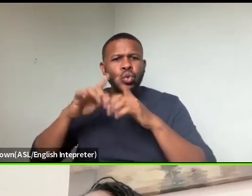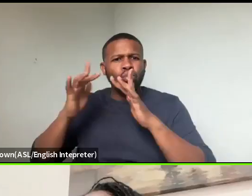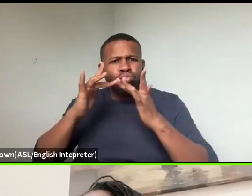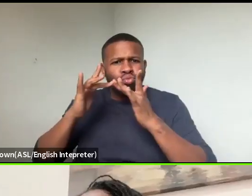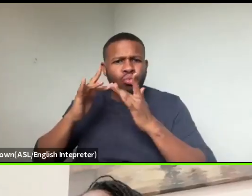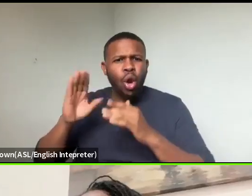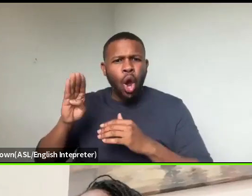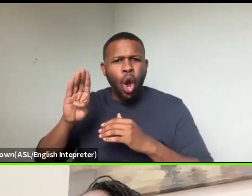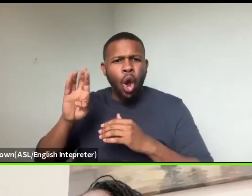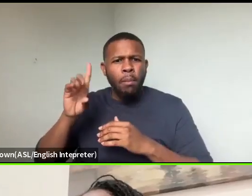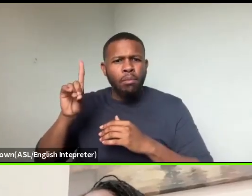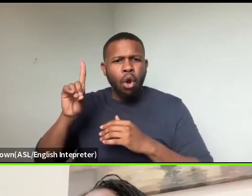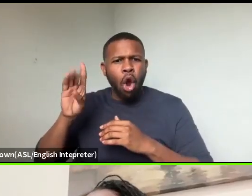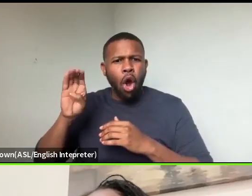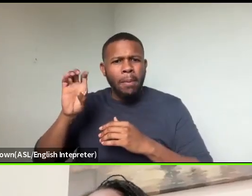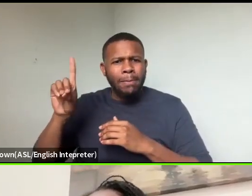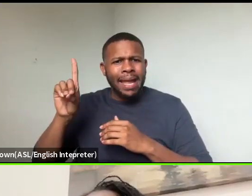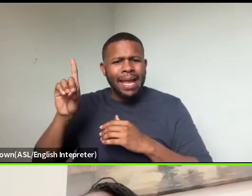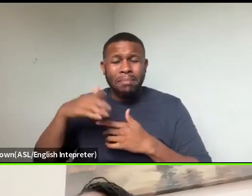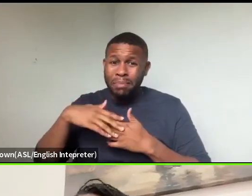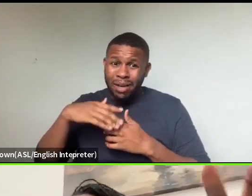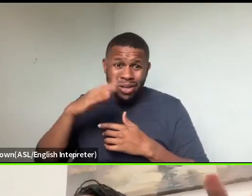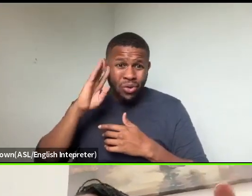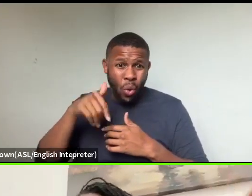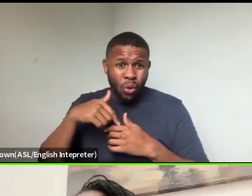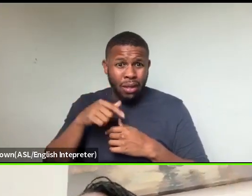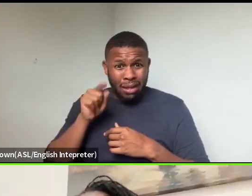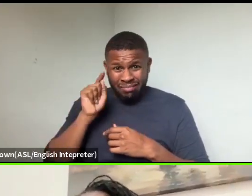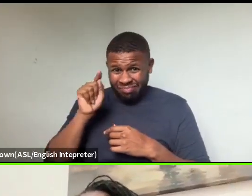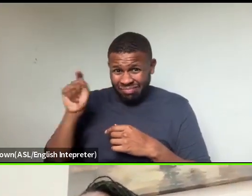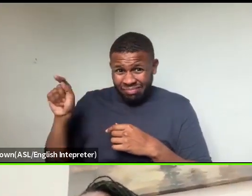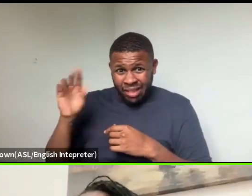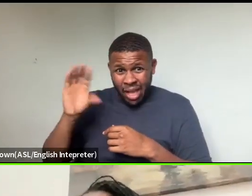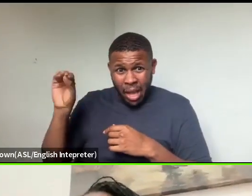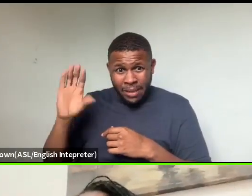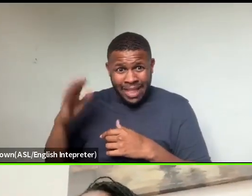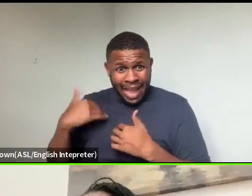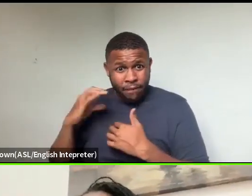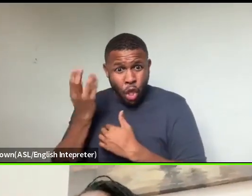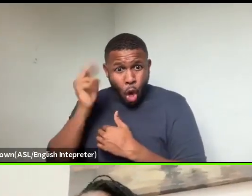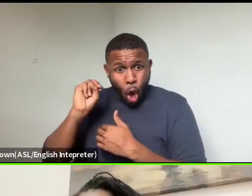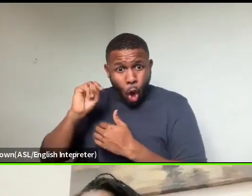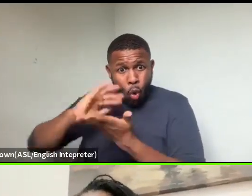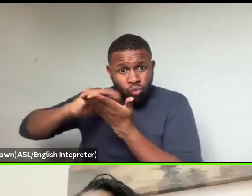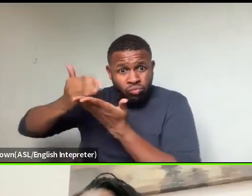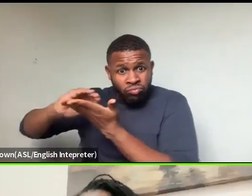Yes, it is not -- it is a question. So we're talking about the extending the